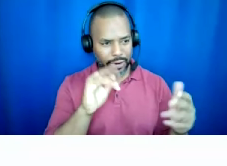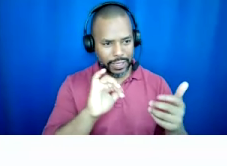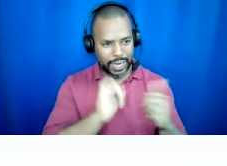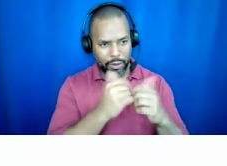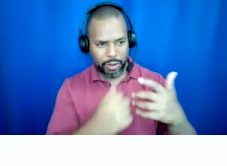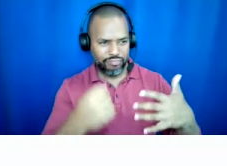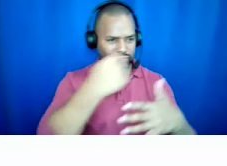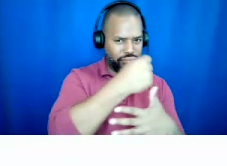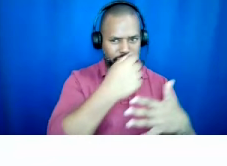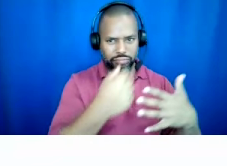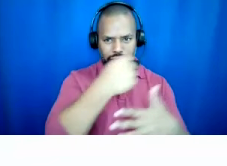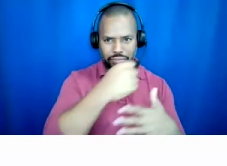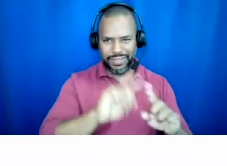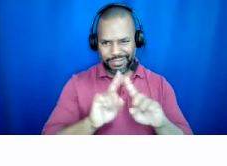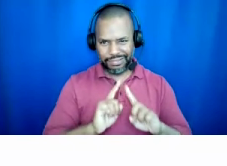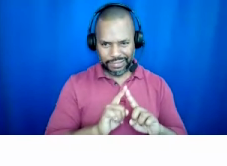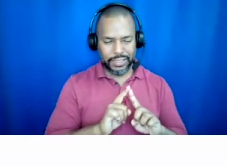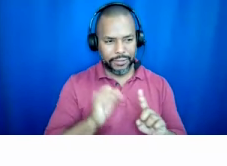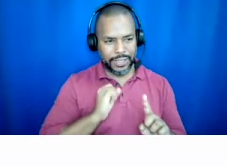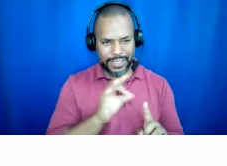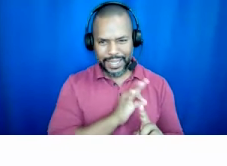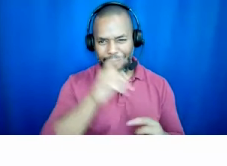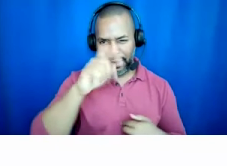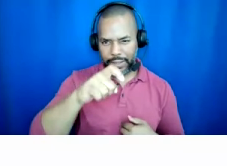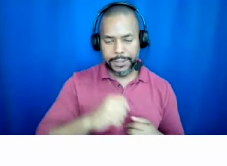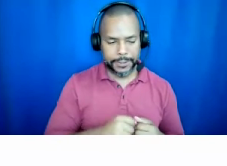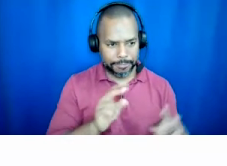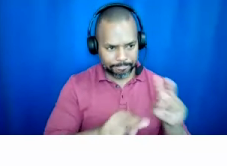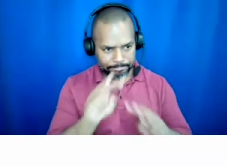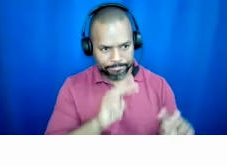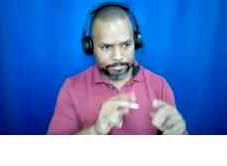And then that goes to the vice presidents group